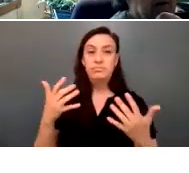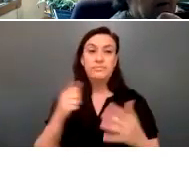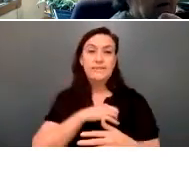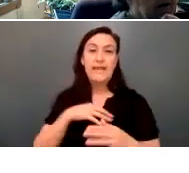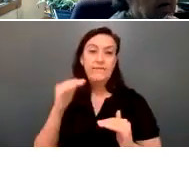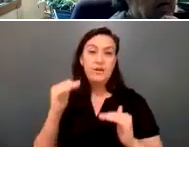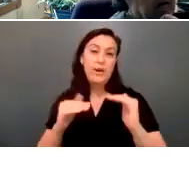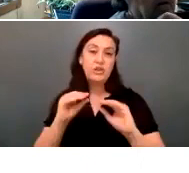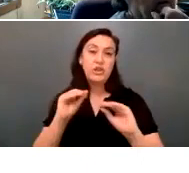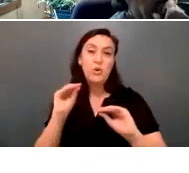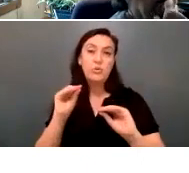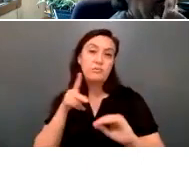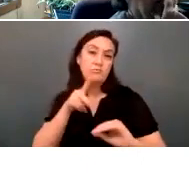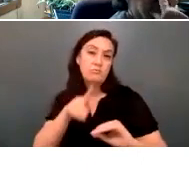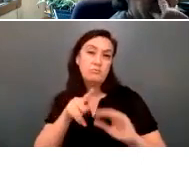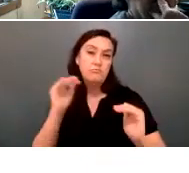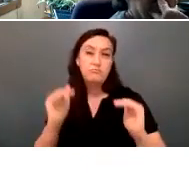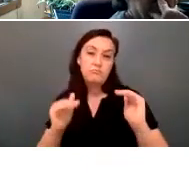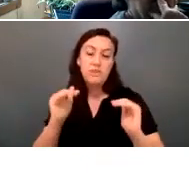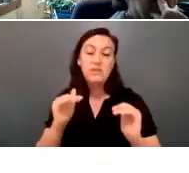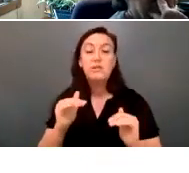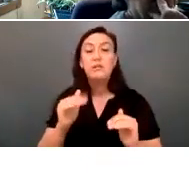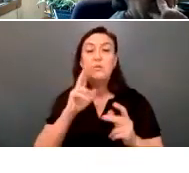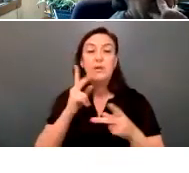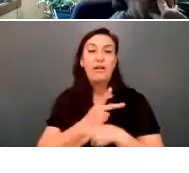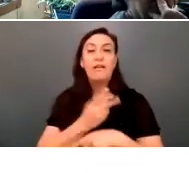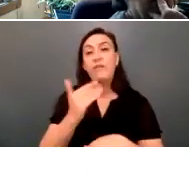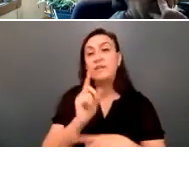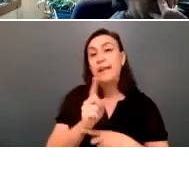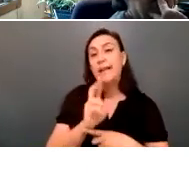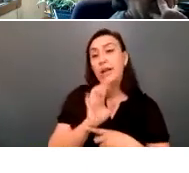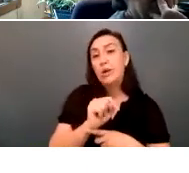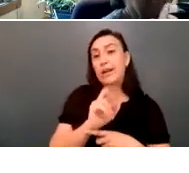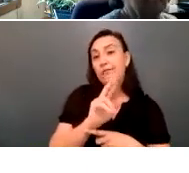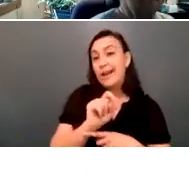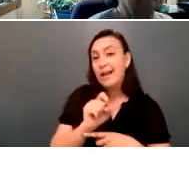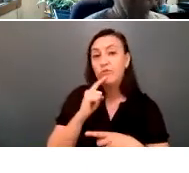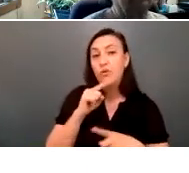ratios are and it'll help you calculate what the 15 minute unit rate for that employment service would be.